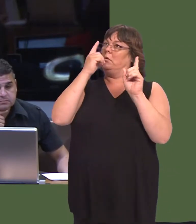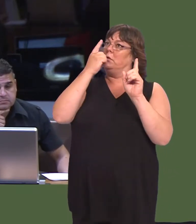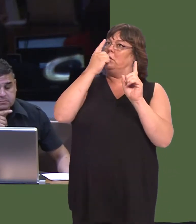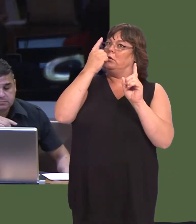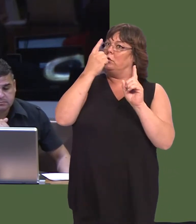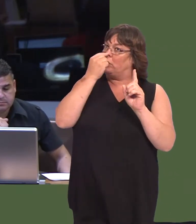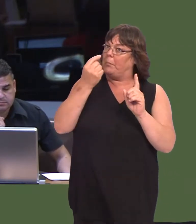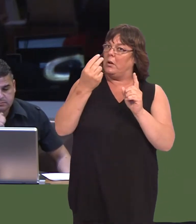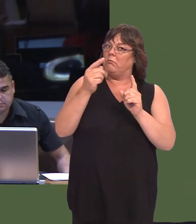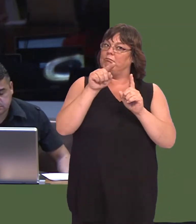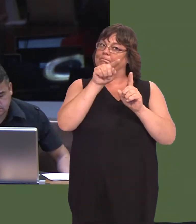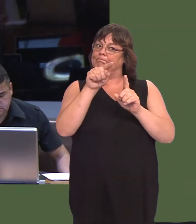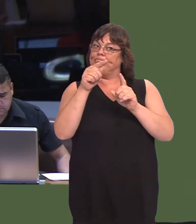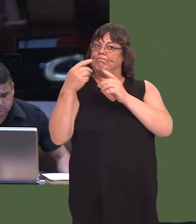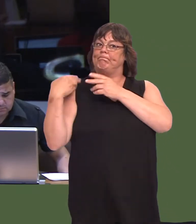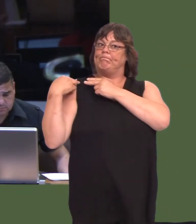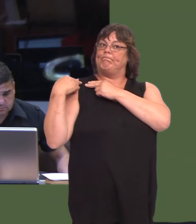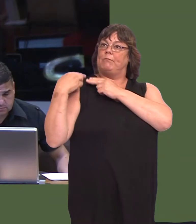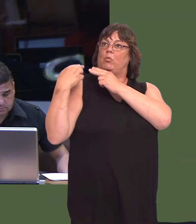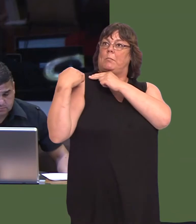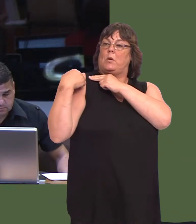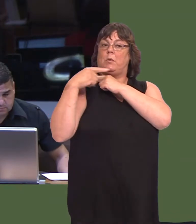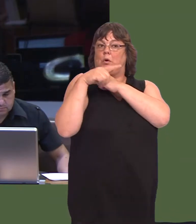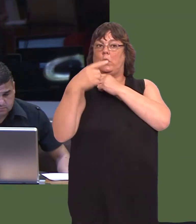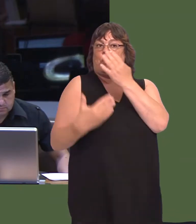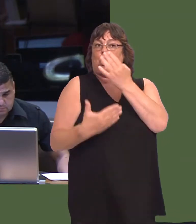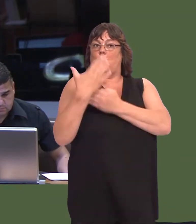a responsibility to the new tertiary education body.